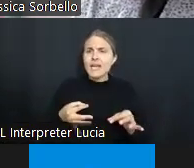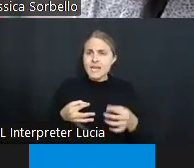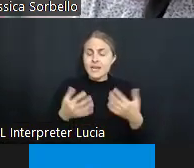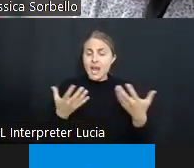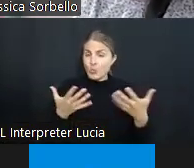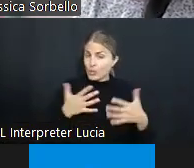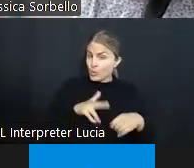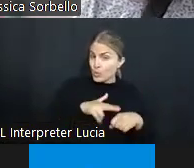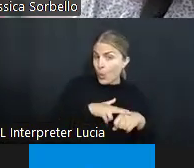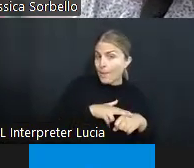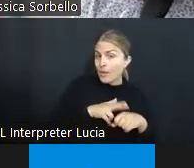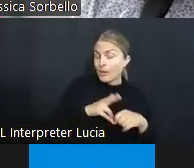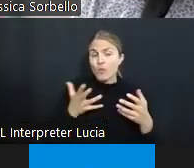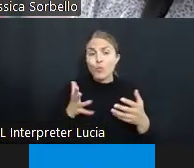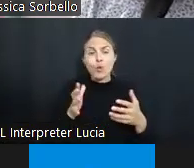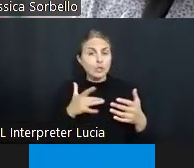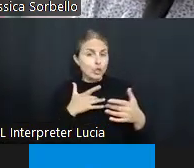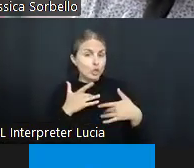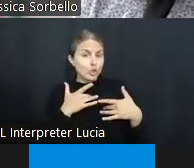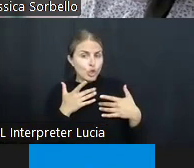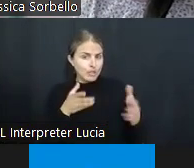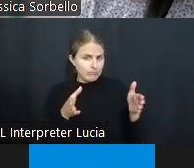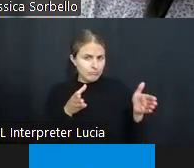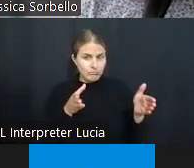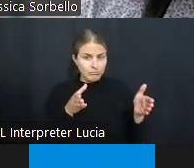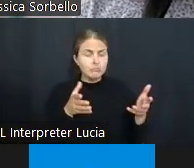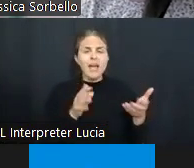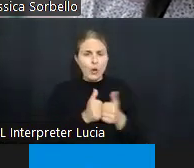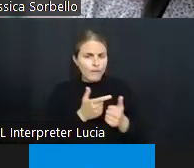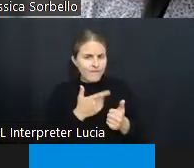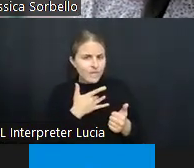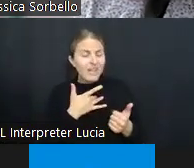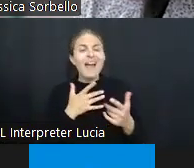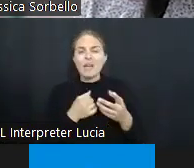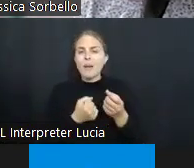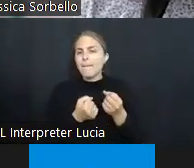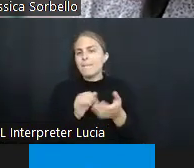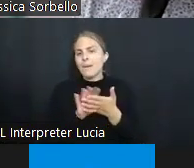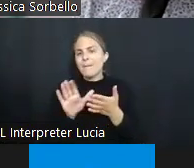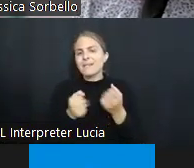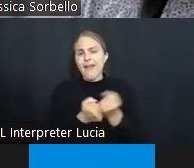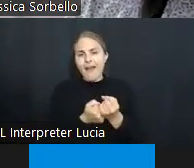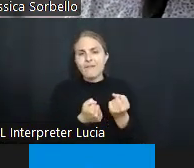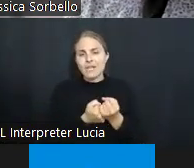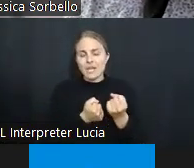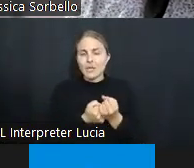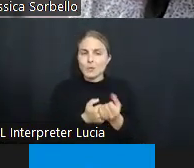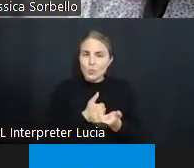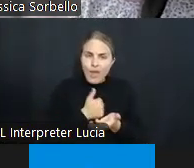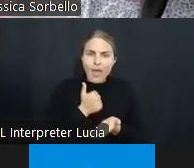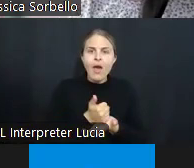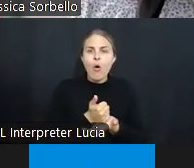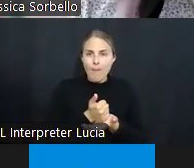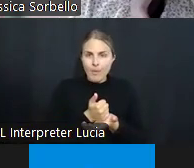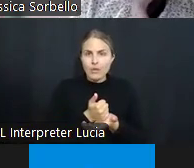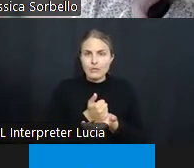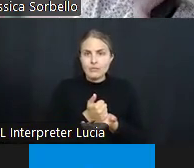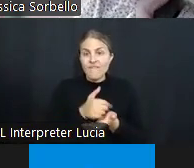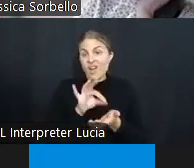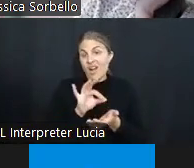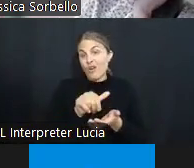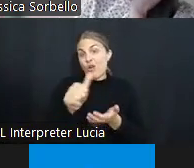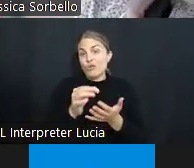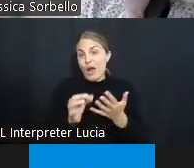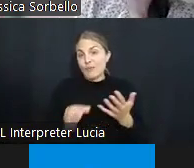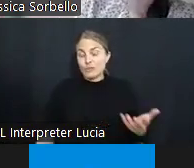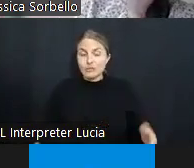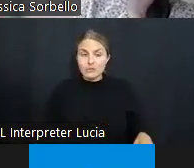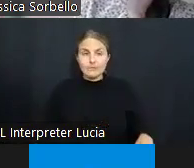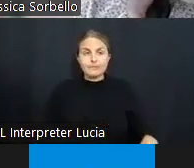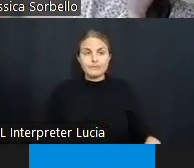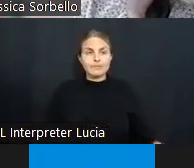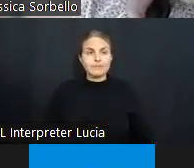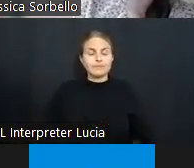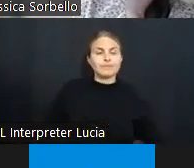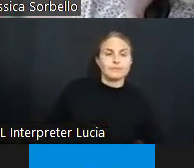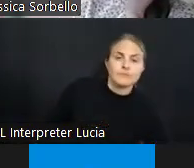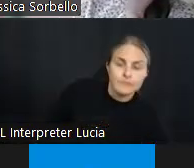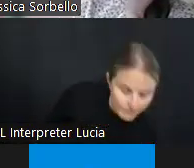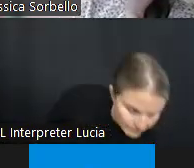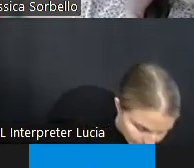to kind of see other options.